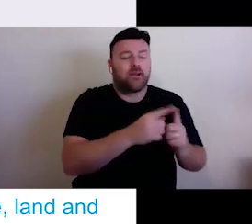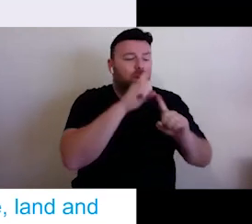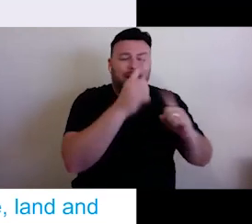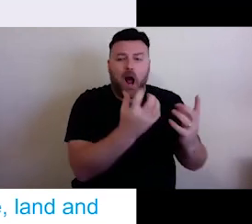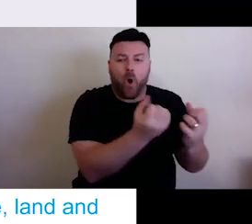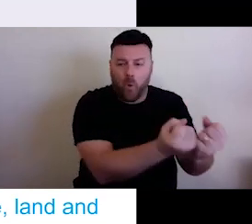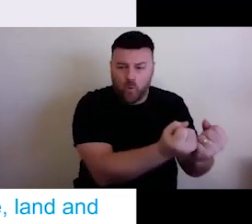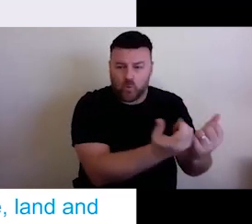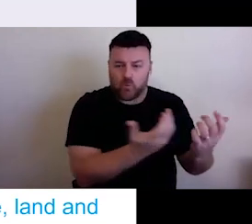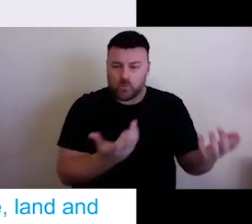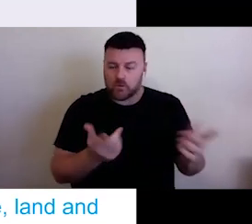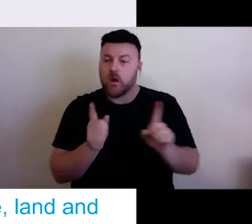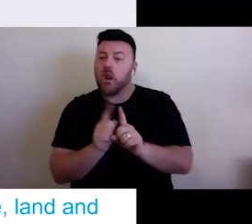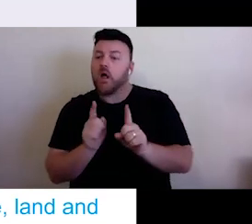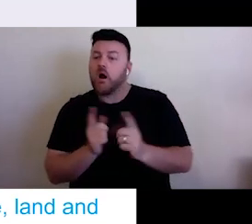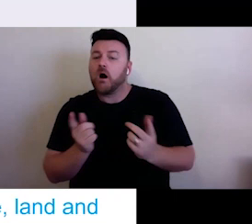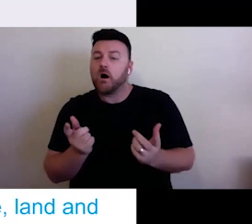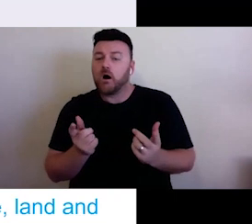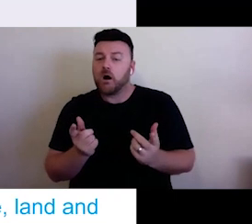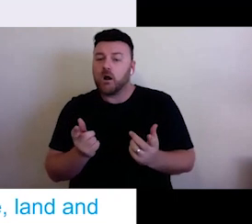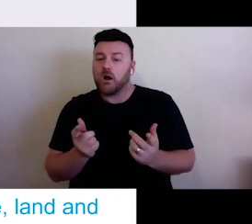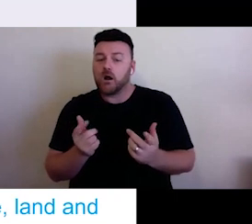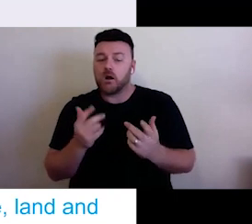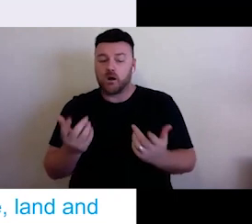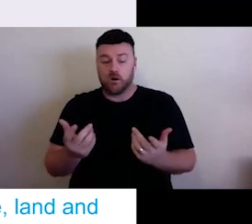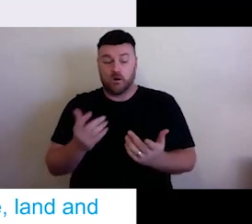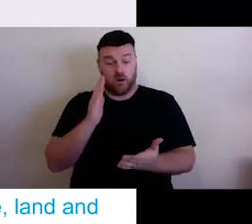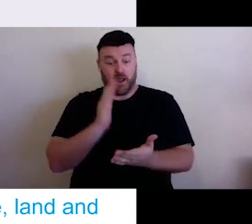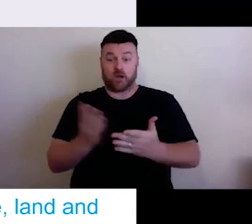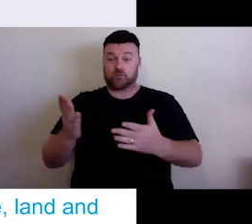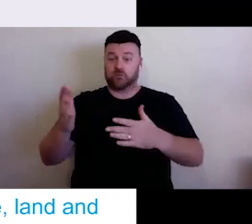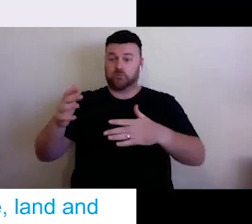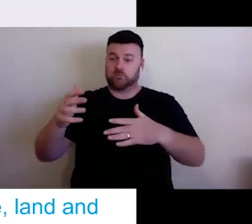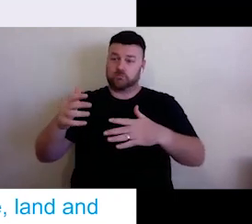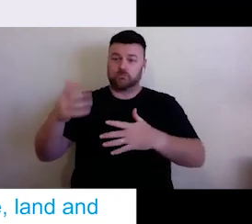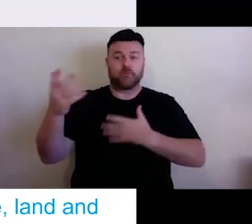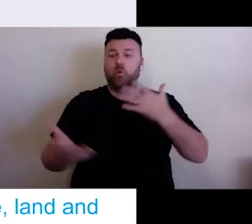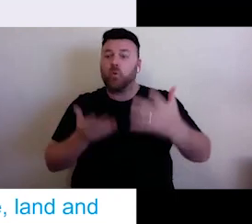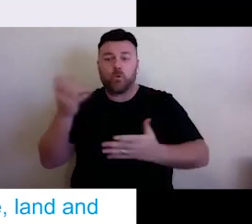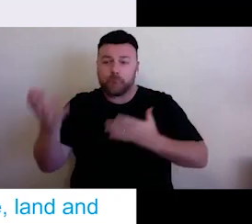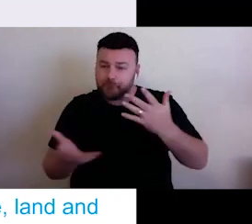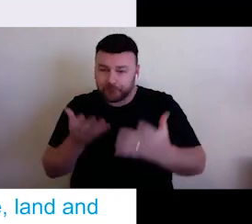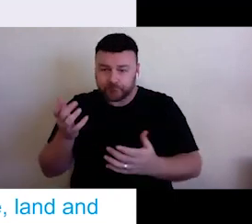like literary and performing artistic works. They're things we in